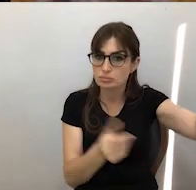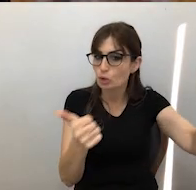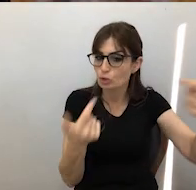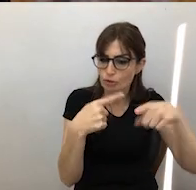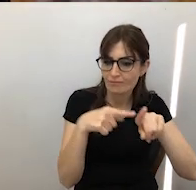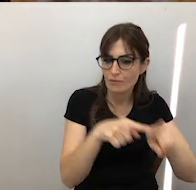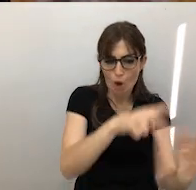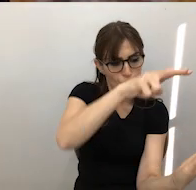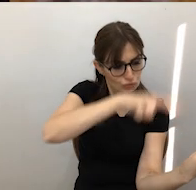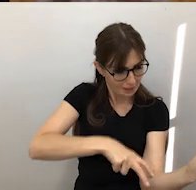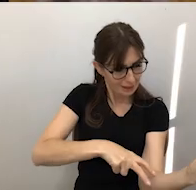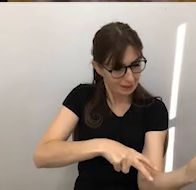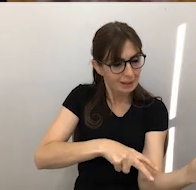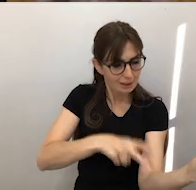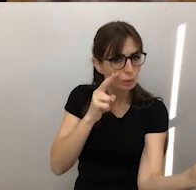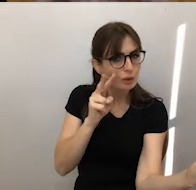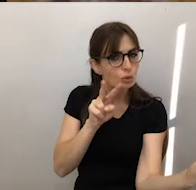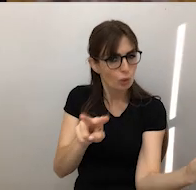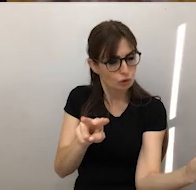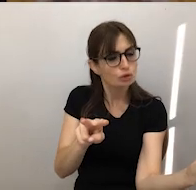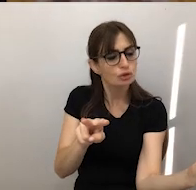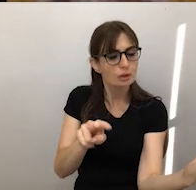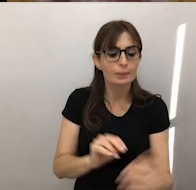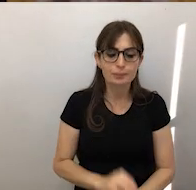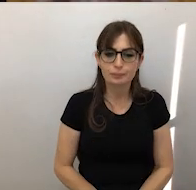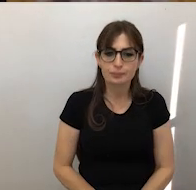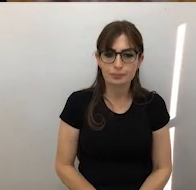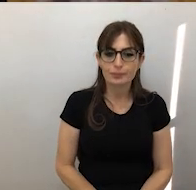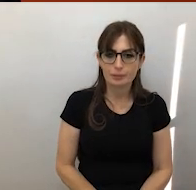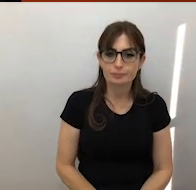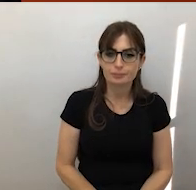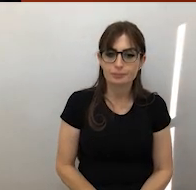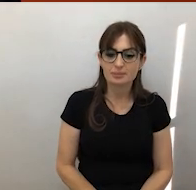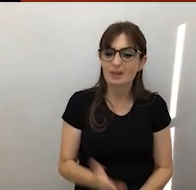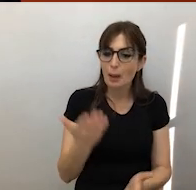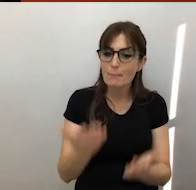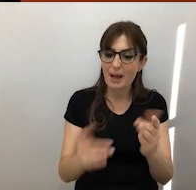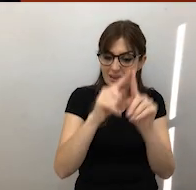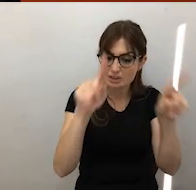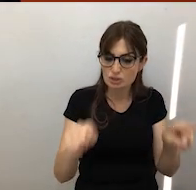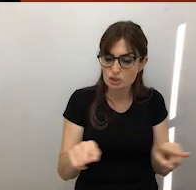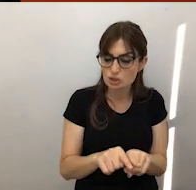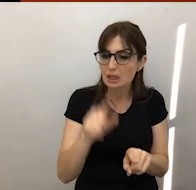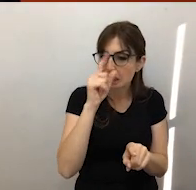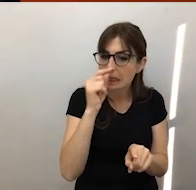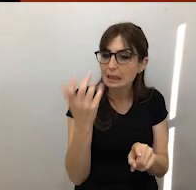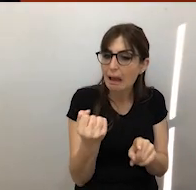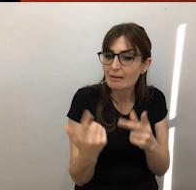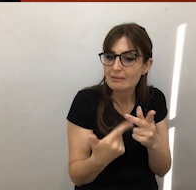It will be helpful for you to have a copy of it available as we go through this session. A balance sheet can also be called by other names,